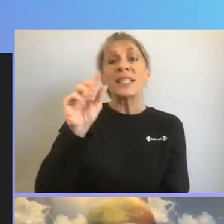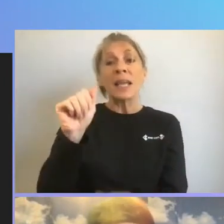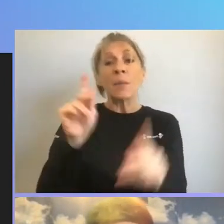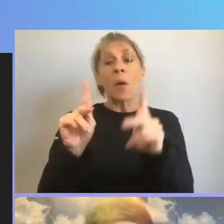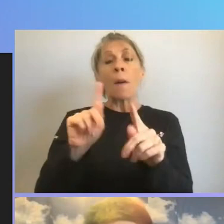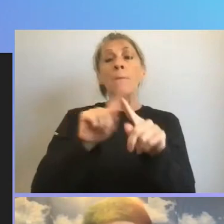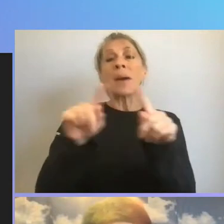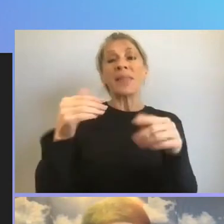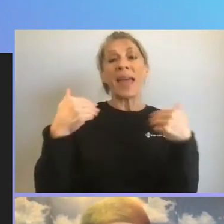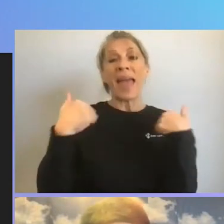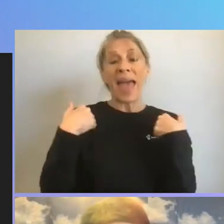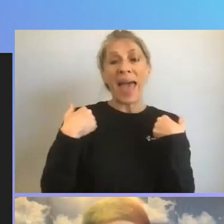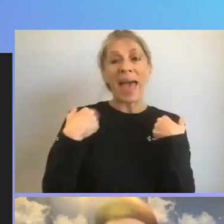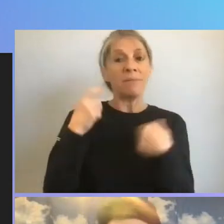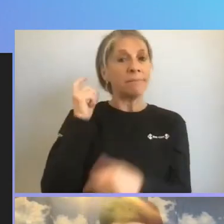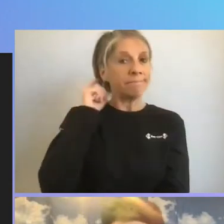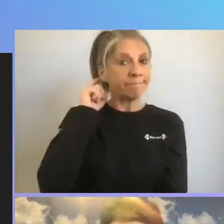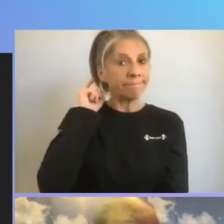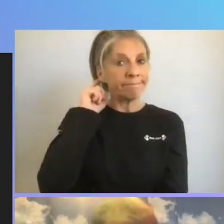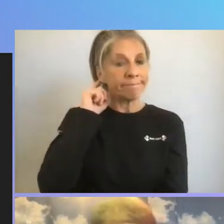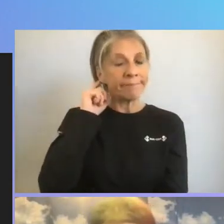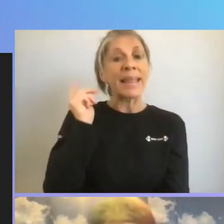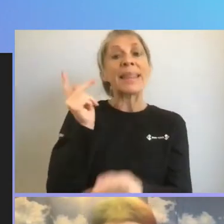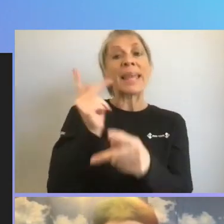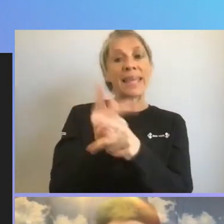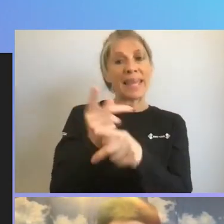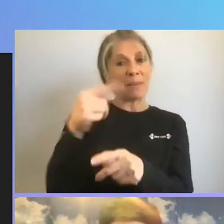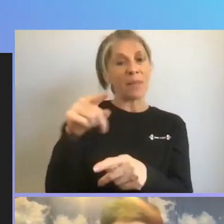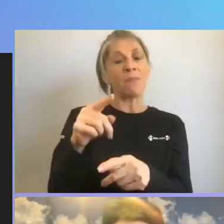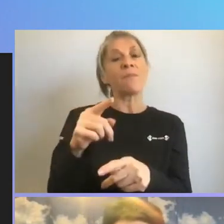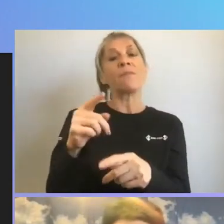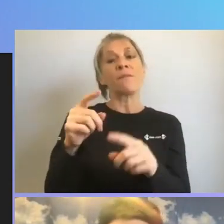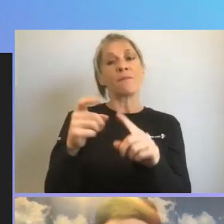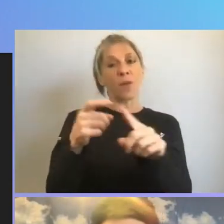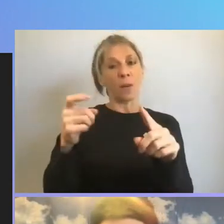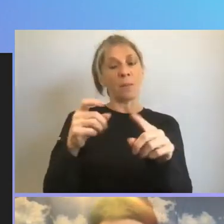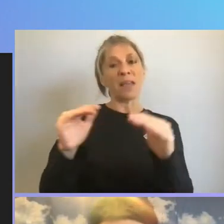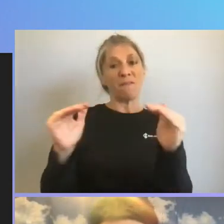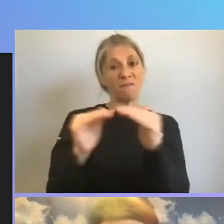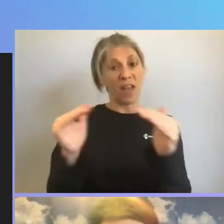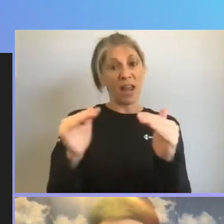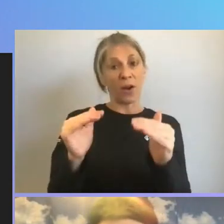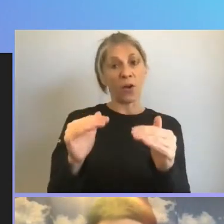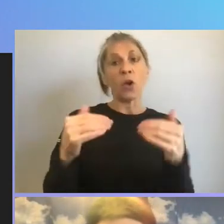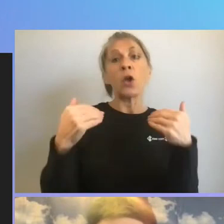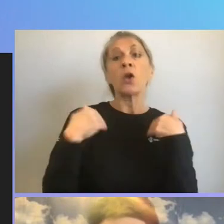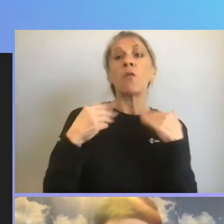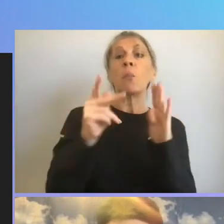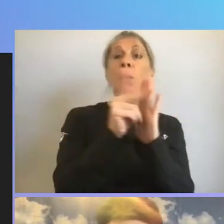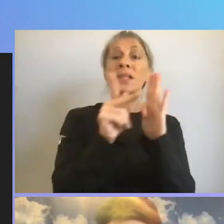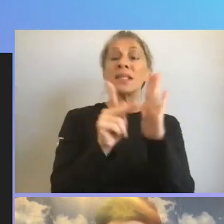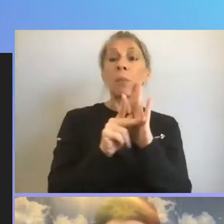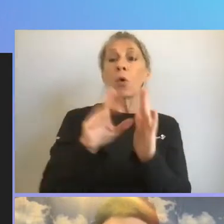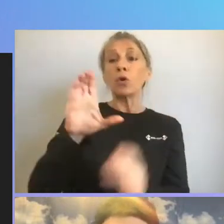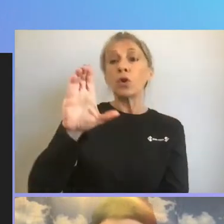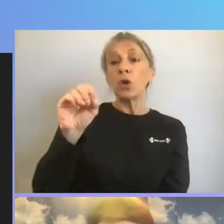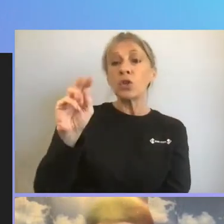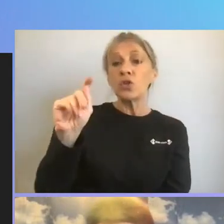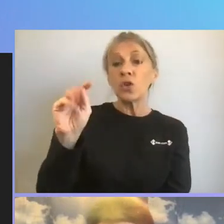keep them from possibly acting fairly. We have a principle